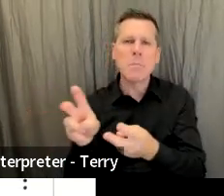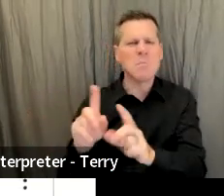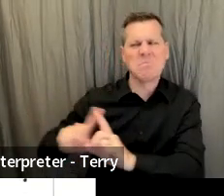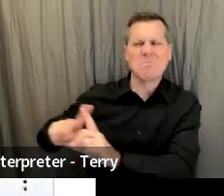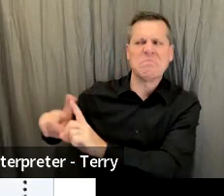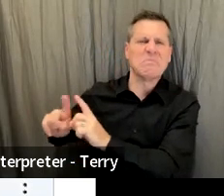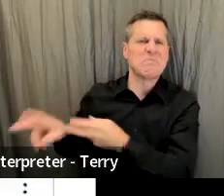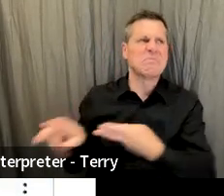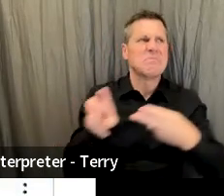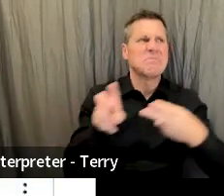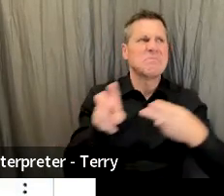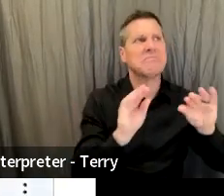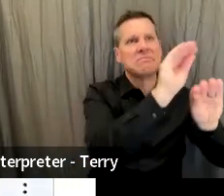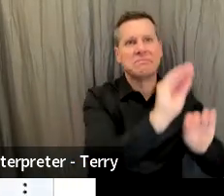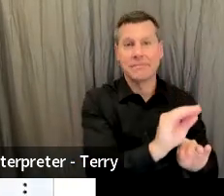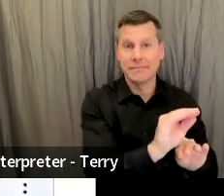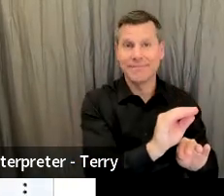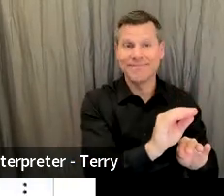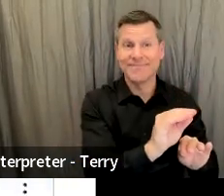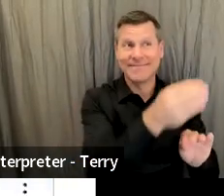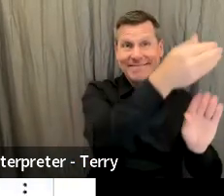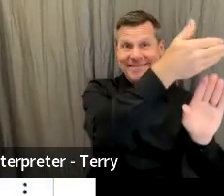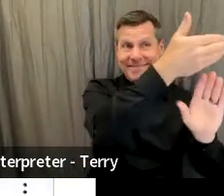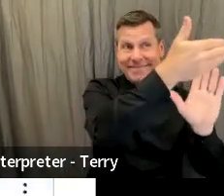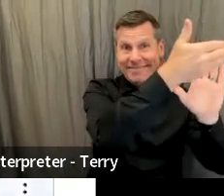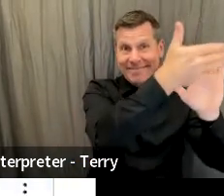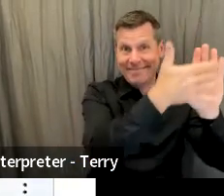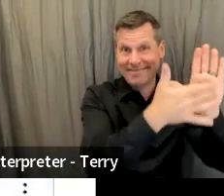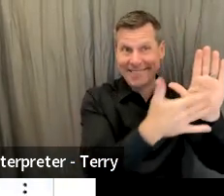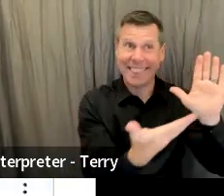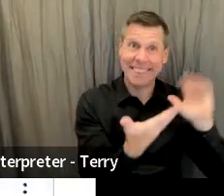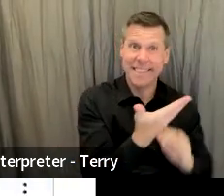and they're all listed right here And then I think